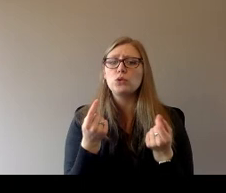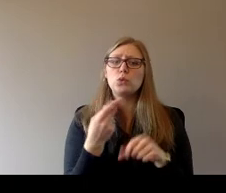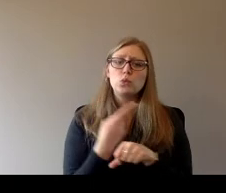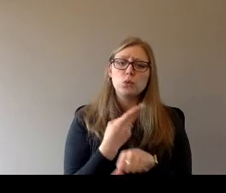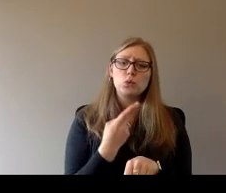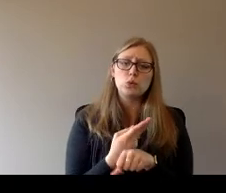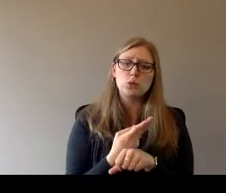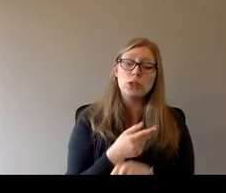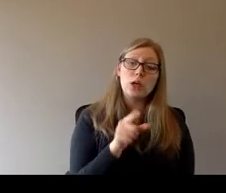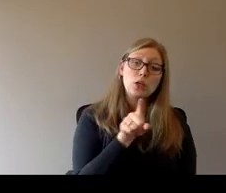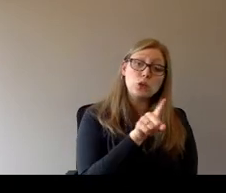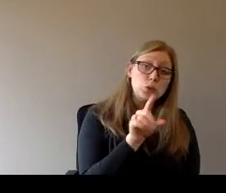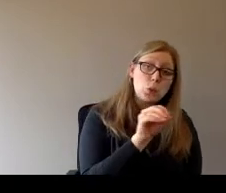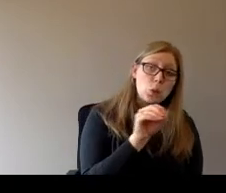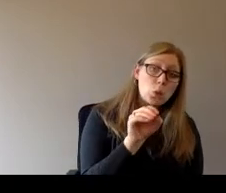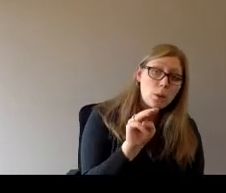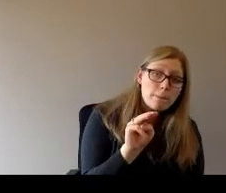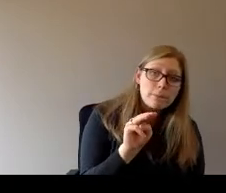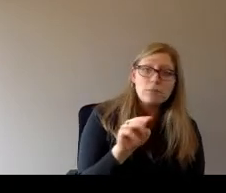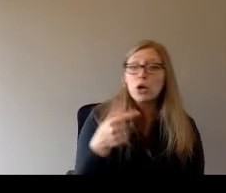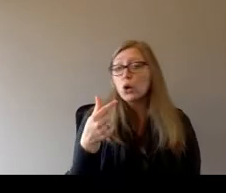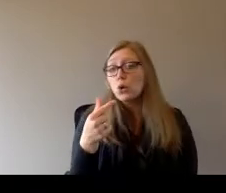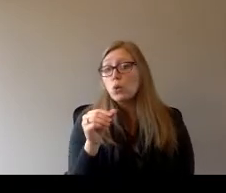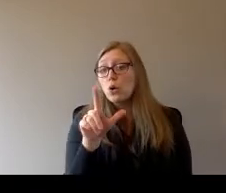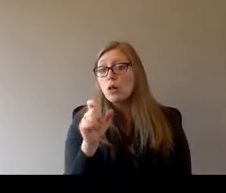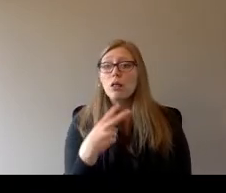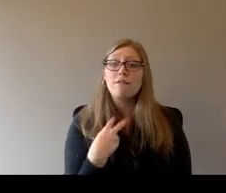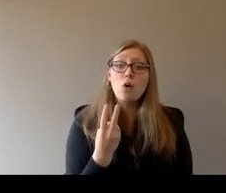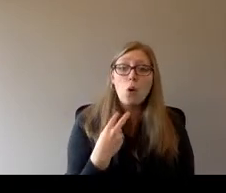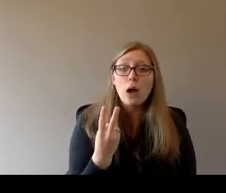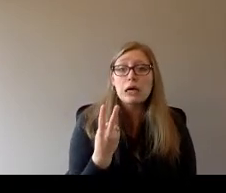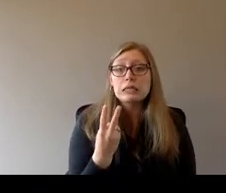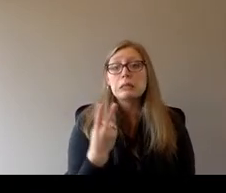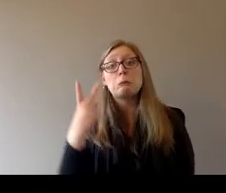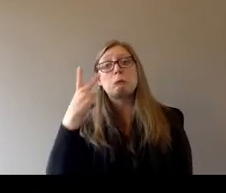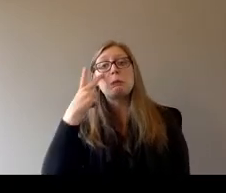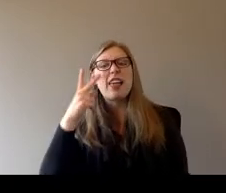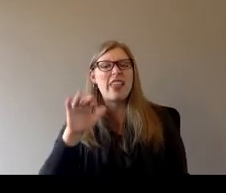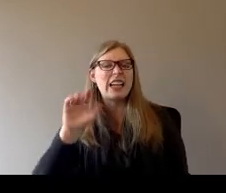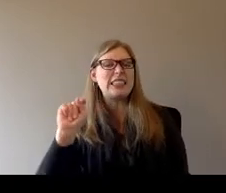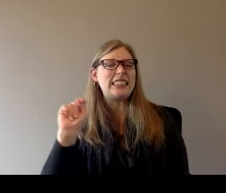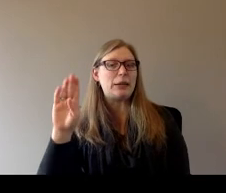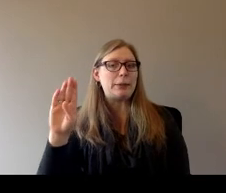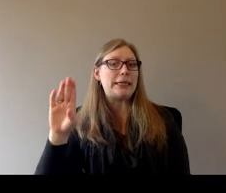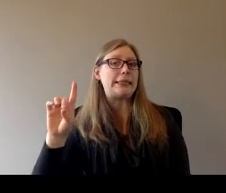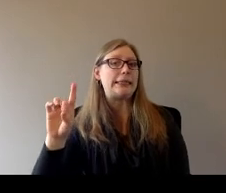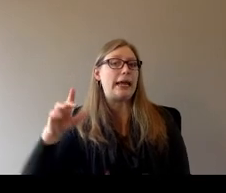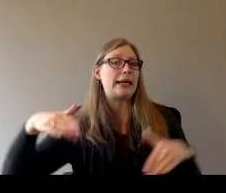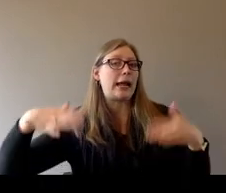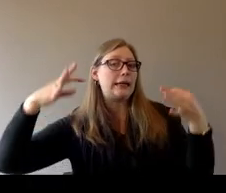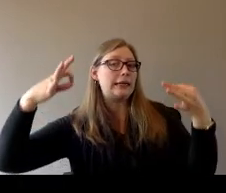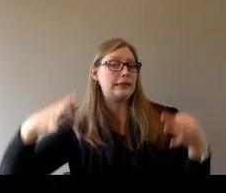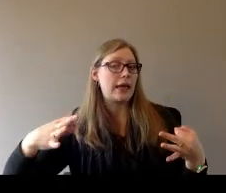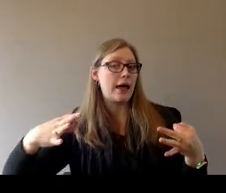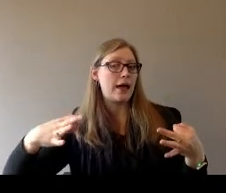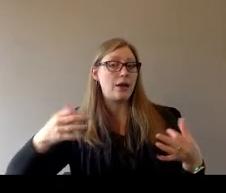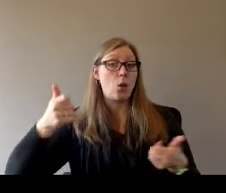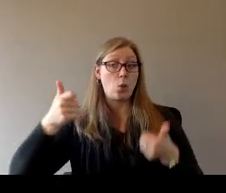But it's kid of TBD, or to be determined on whether I'm going... which one I'm going to